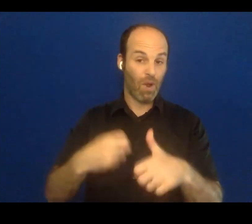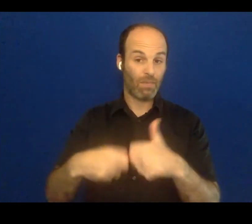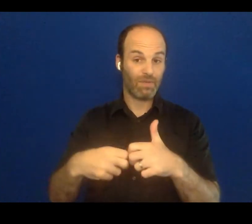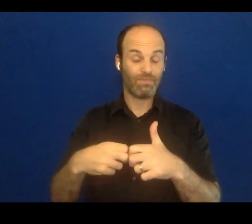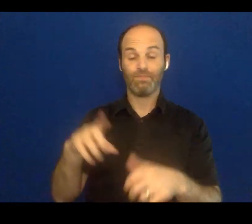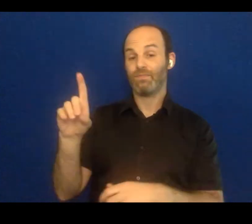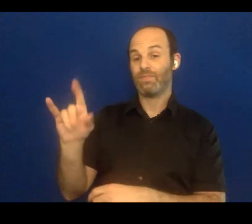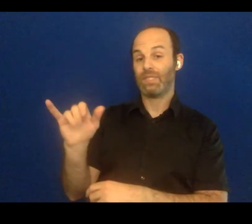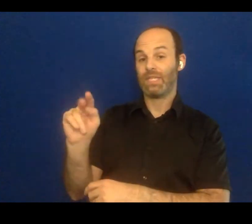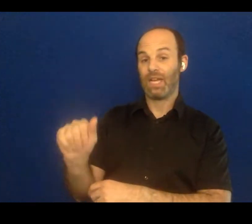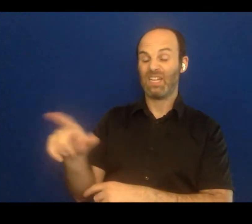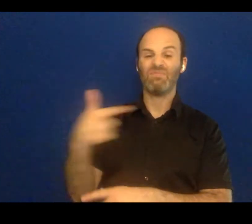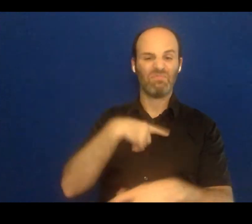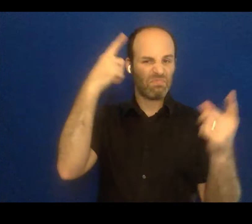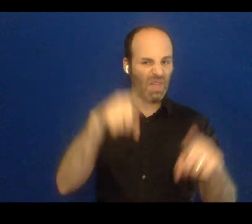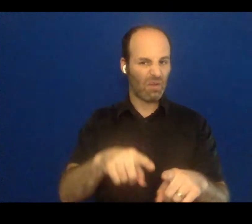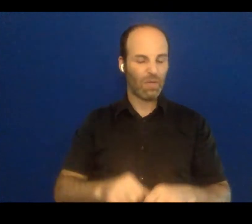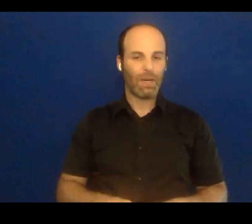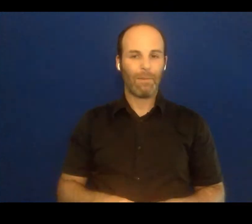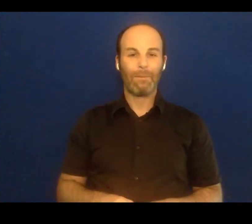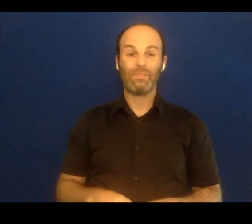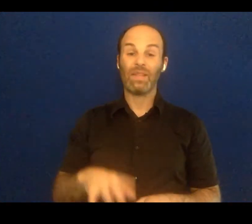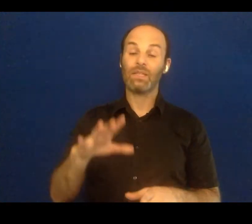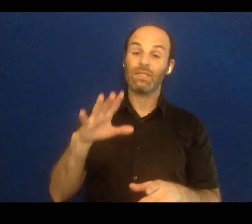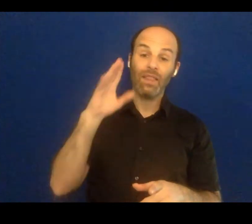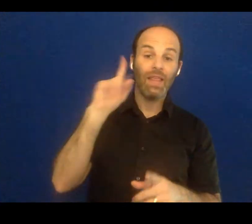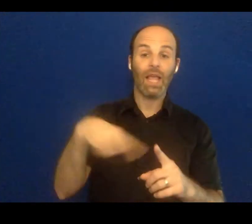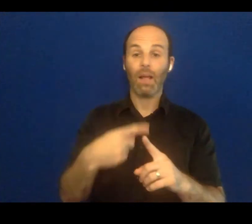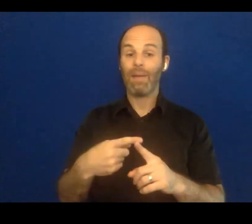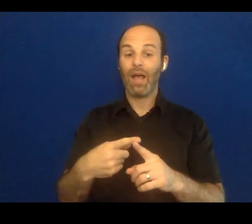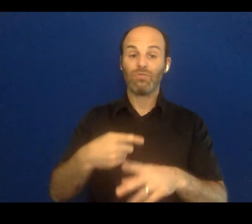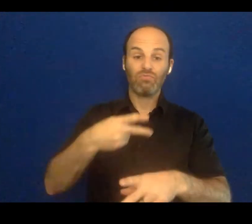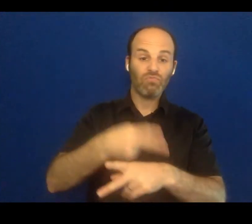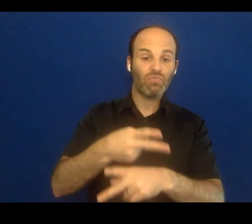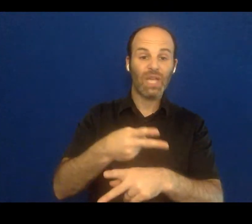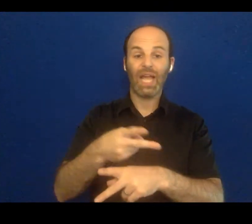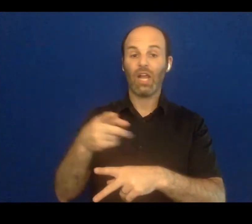AND THINKING ABOUT OTHER THINGS GO INTO THAT AND PUTTING UP